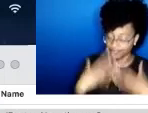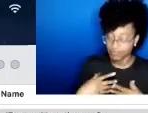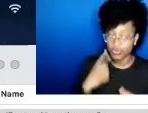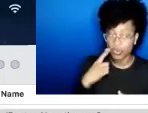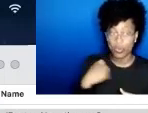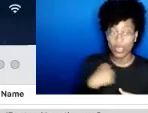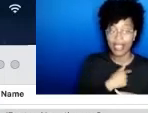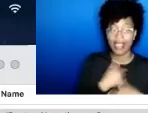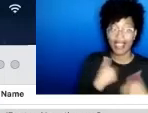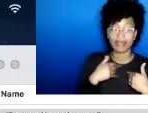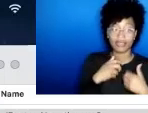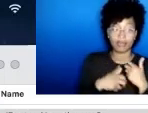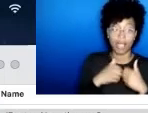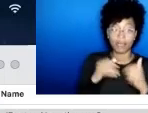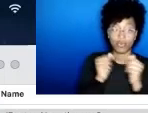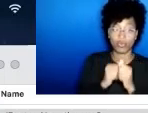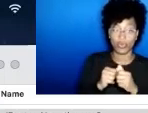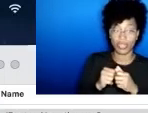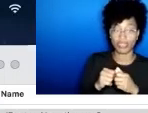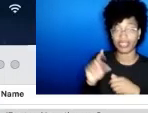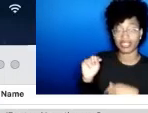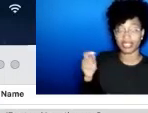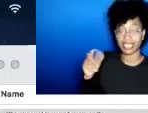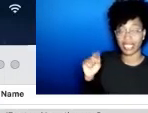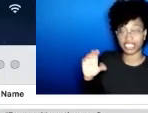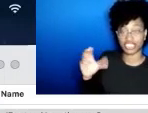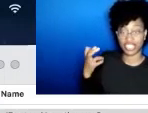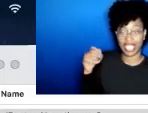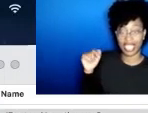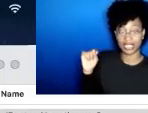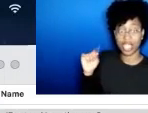problems with these two, and we will be removing them right now